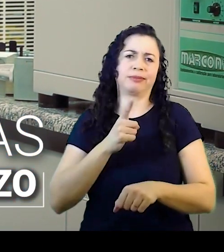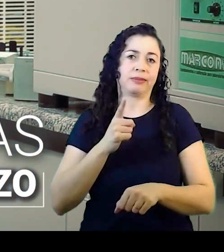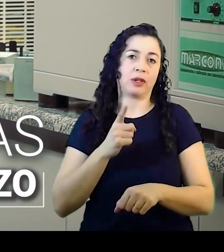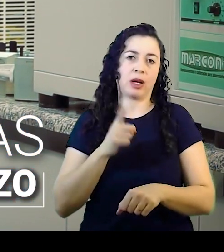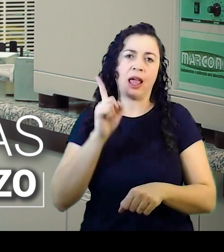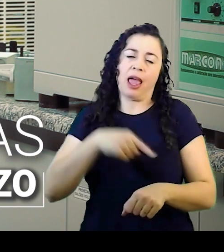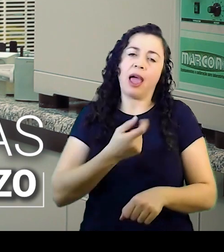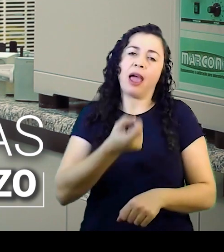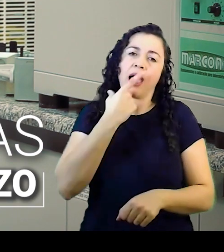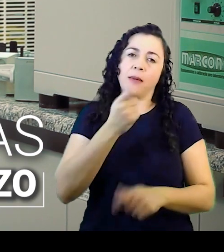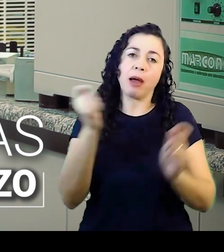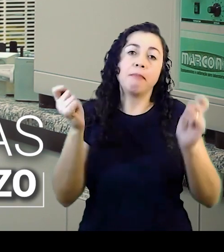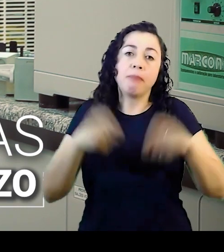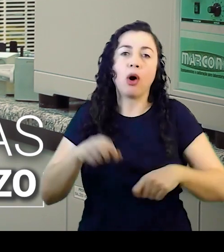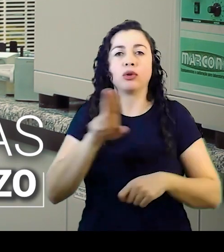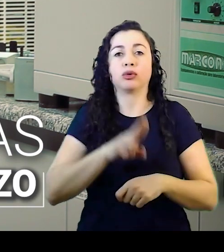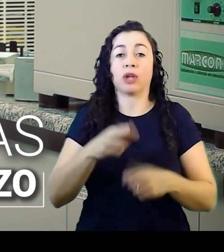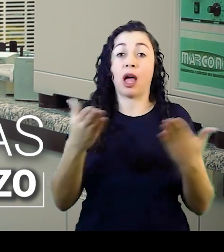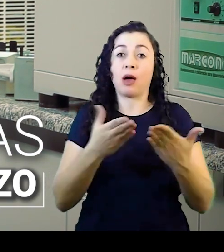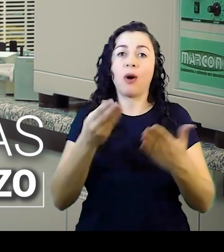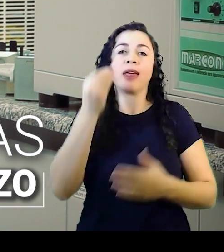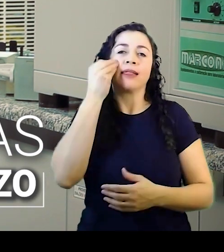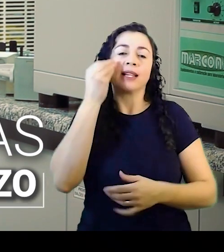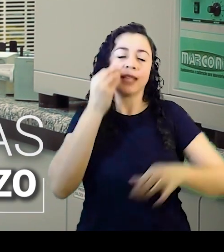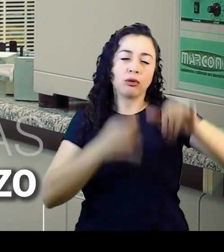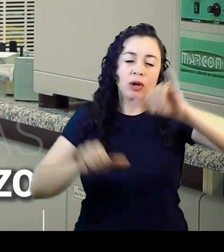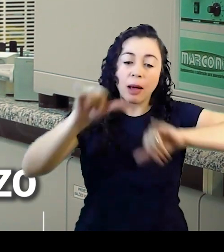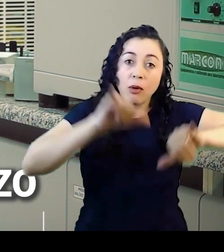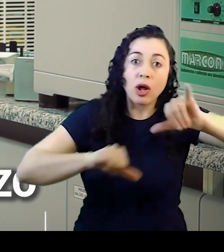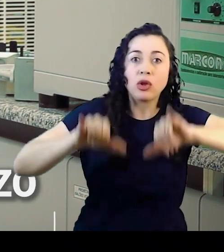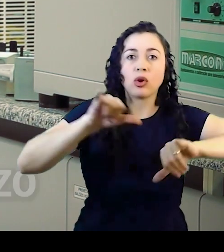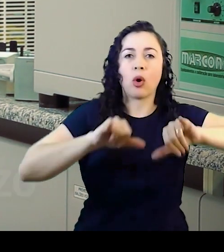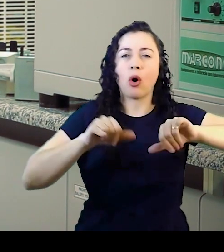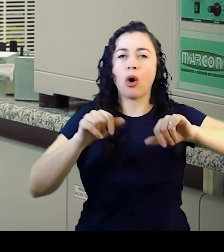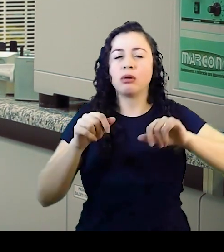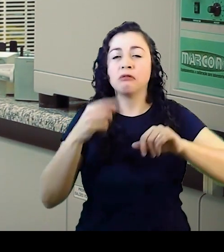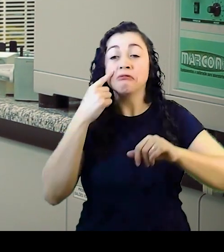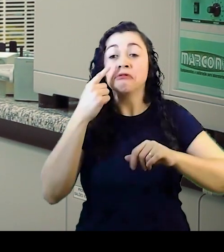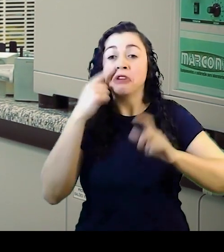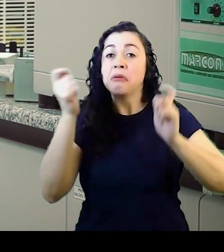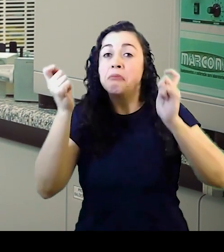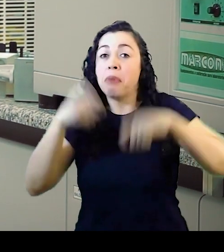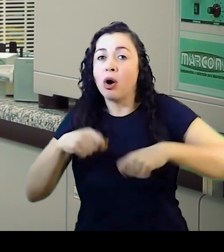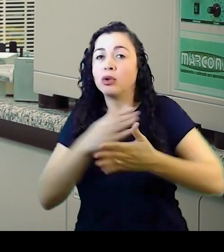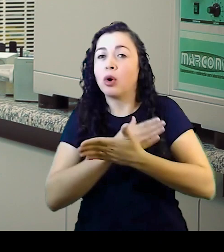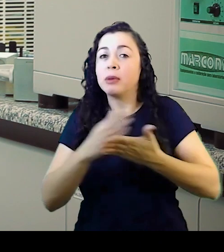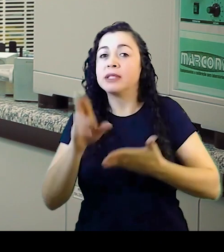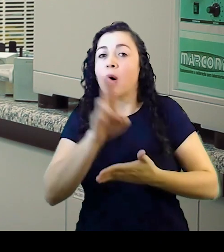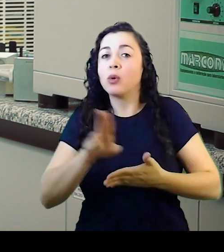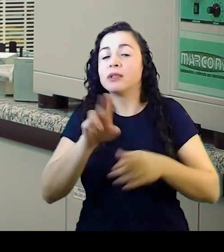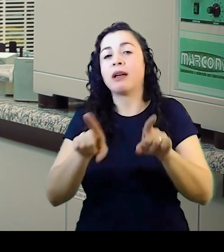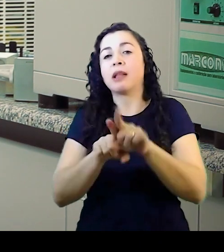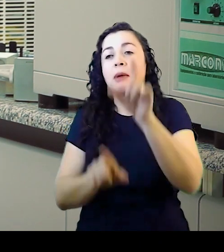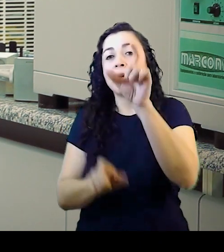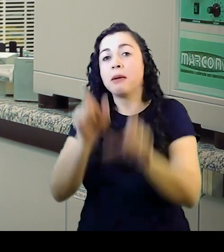These are validated drugs, we are testing here at UNICAMP to see if these drugs could